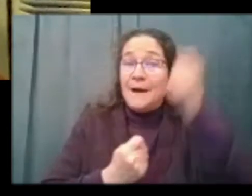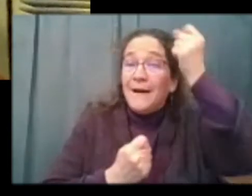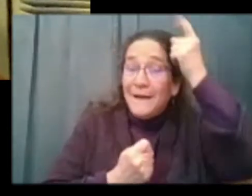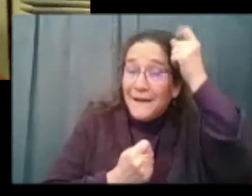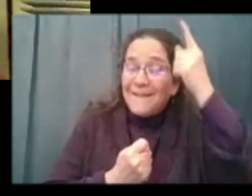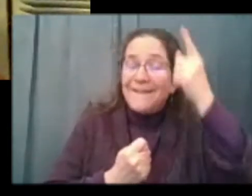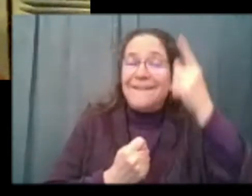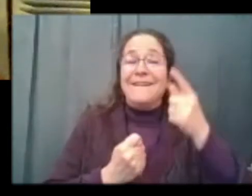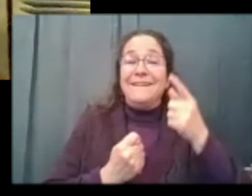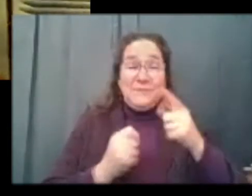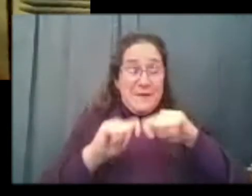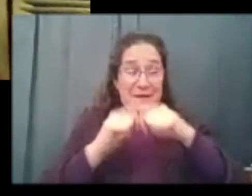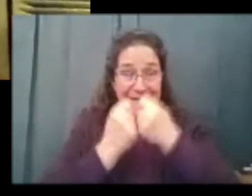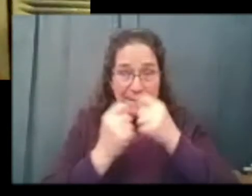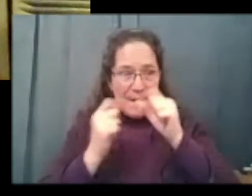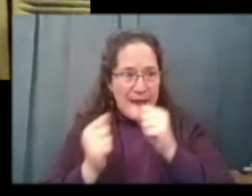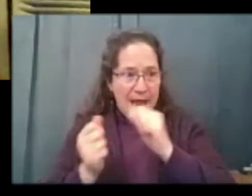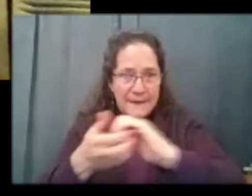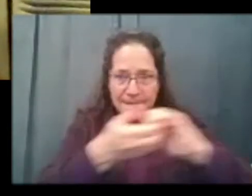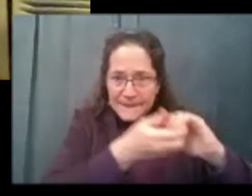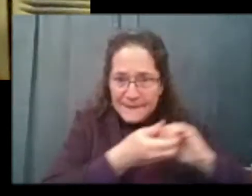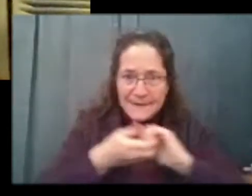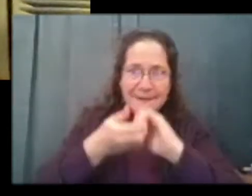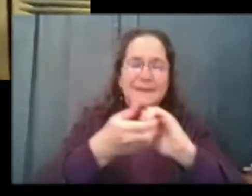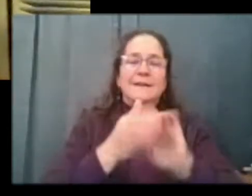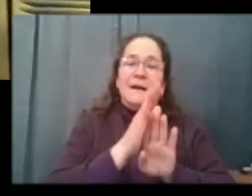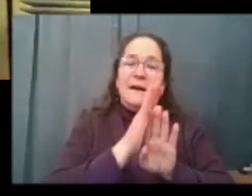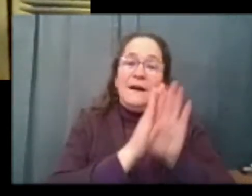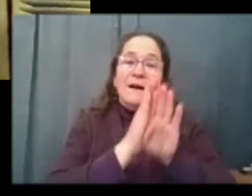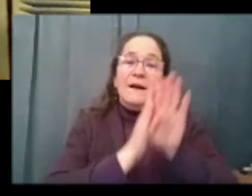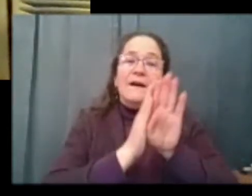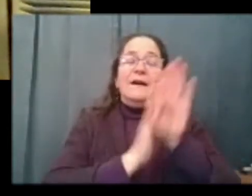that the team can work together to build the skills and support